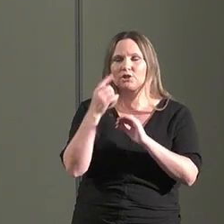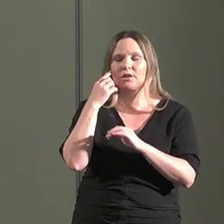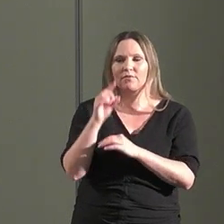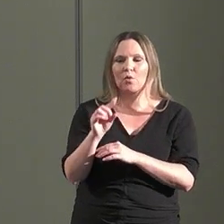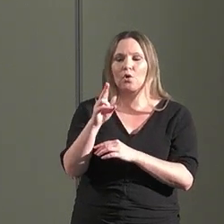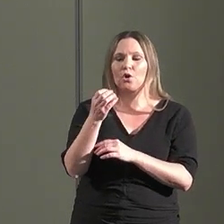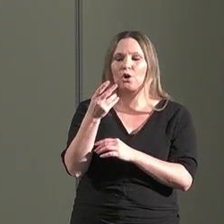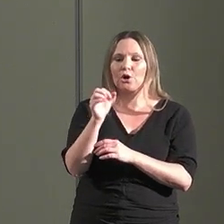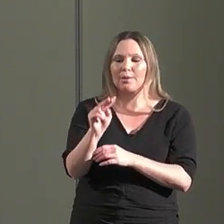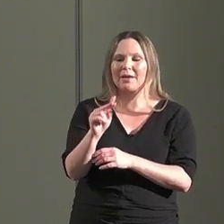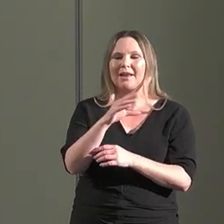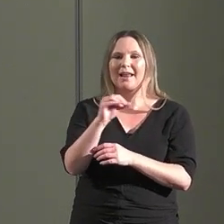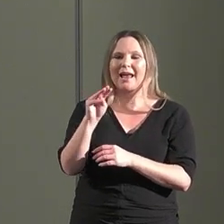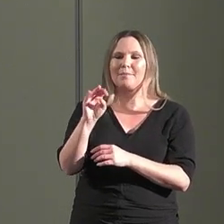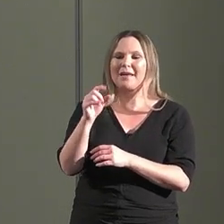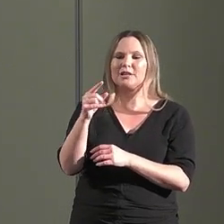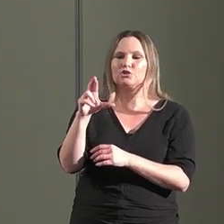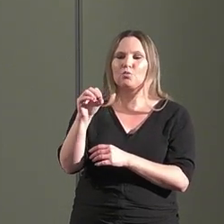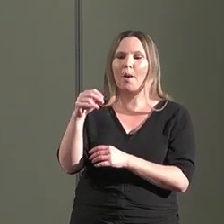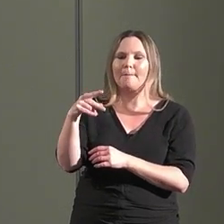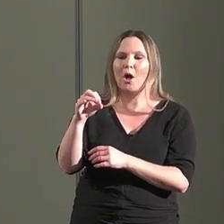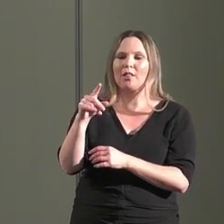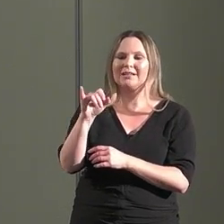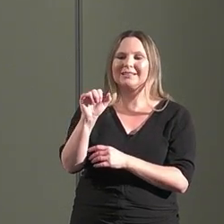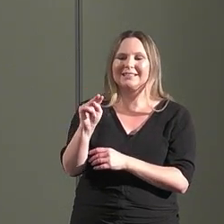metropolitan Universities.